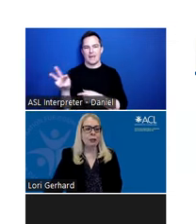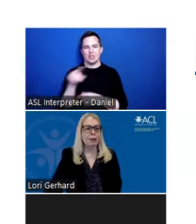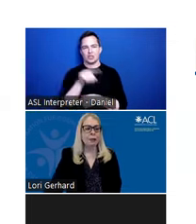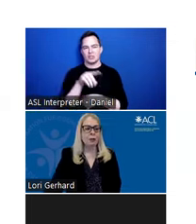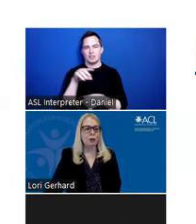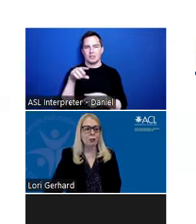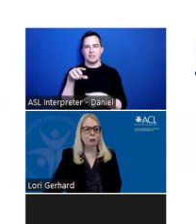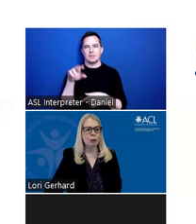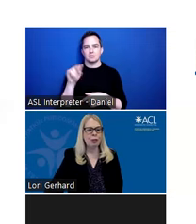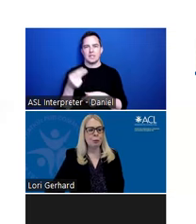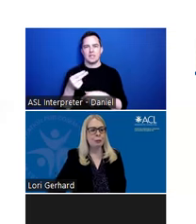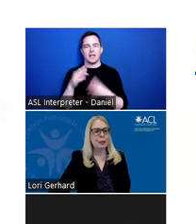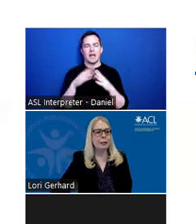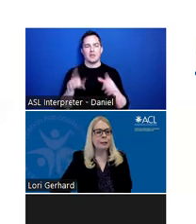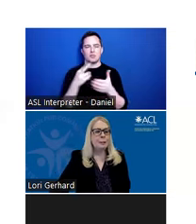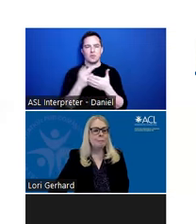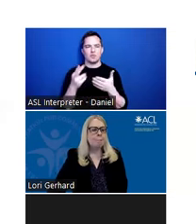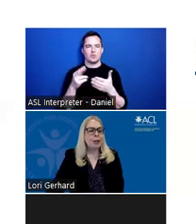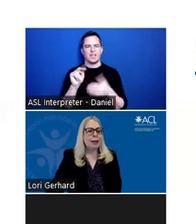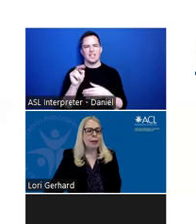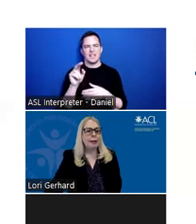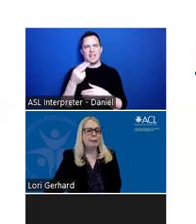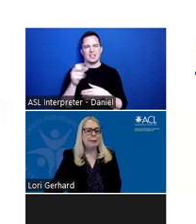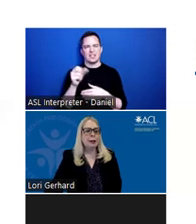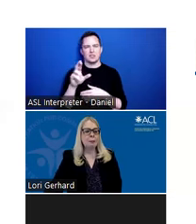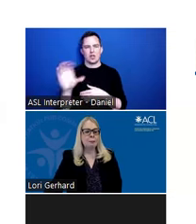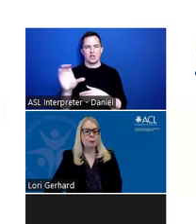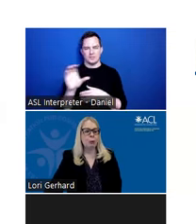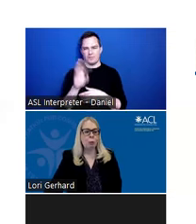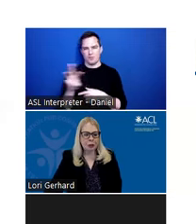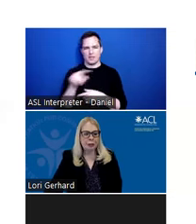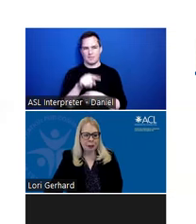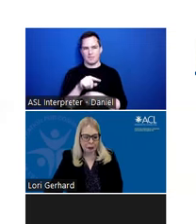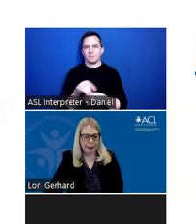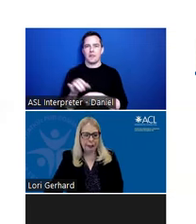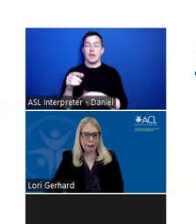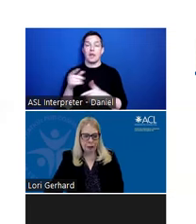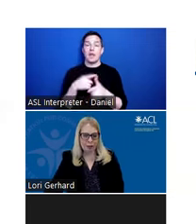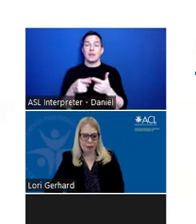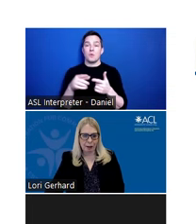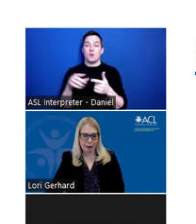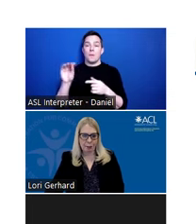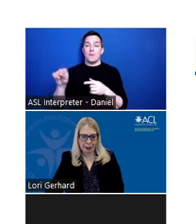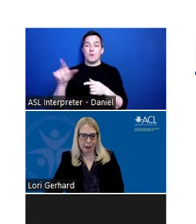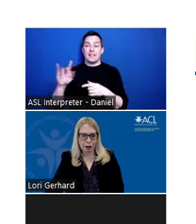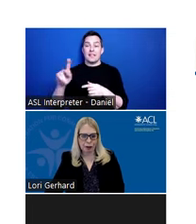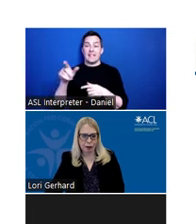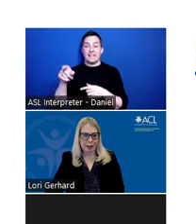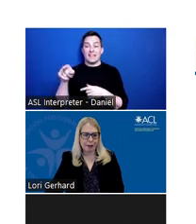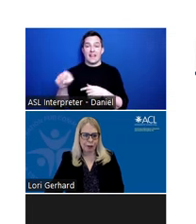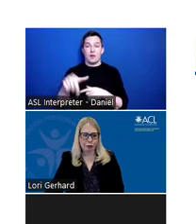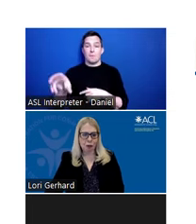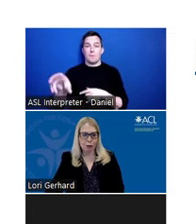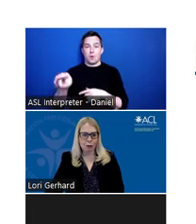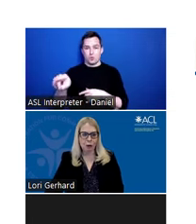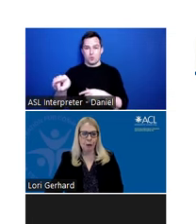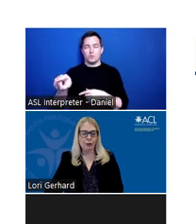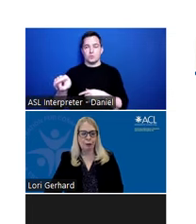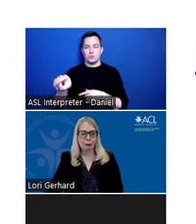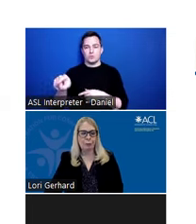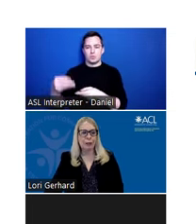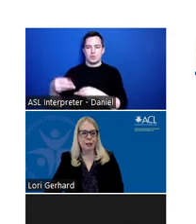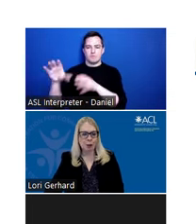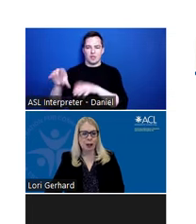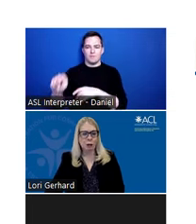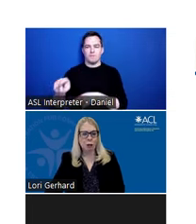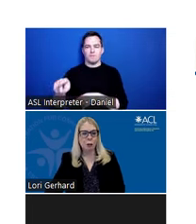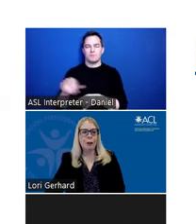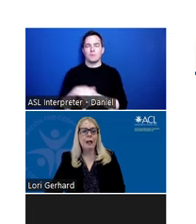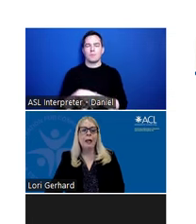the Housing and Services Resource Center website in the chat too.